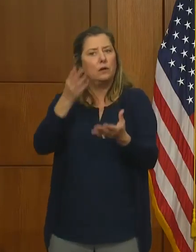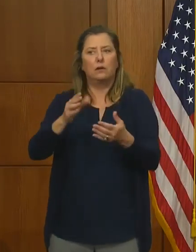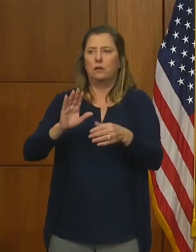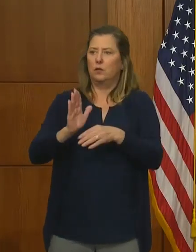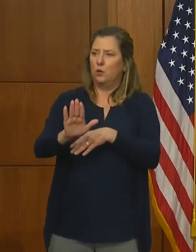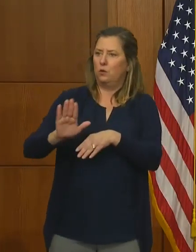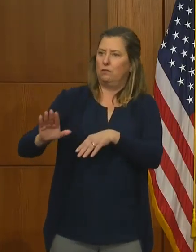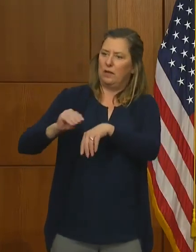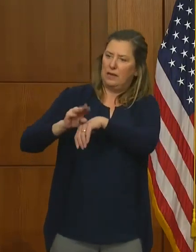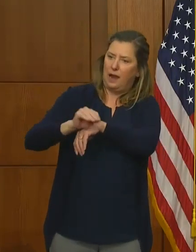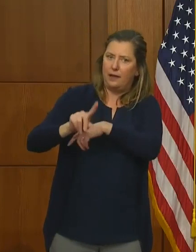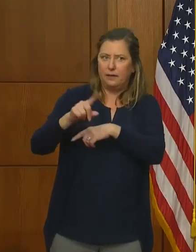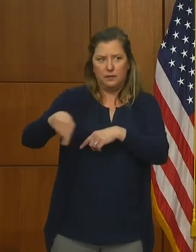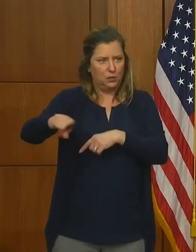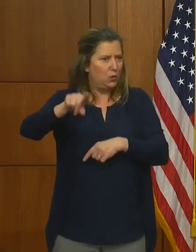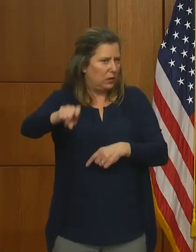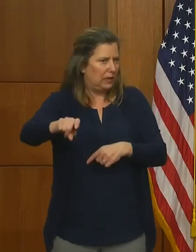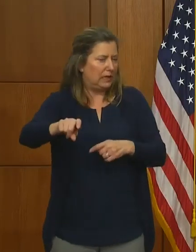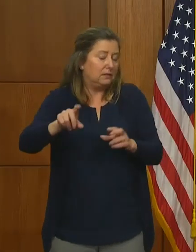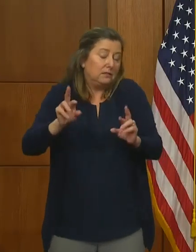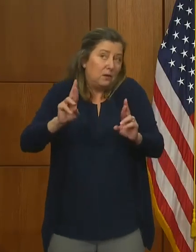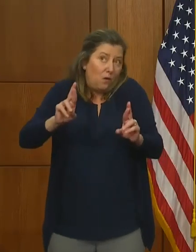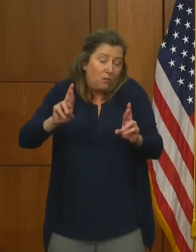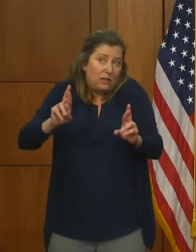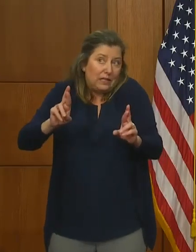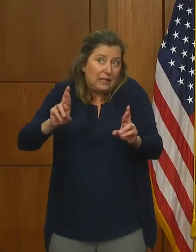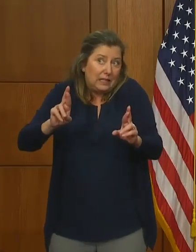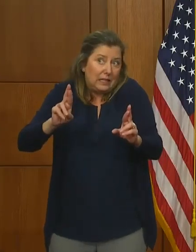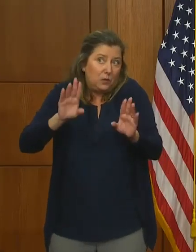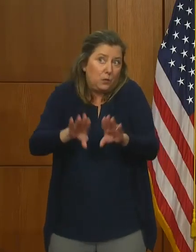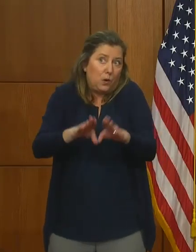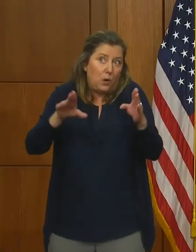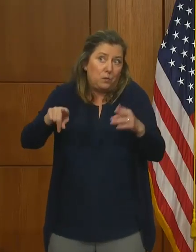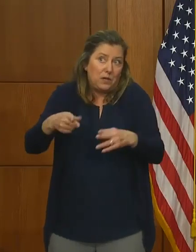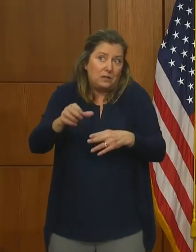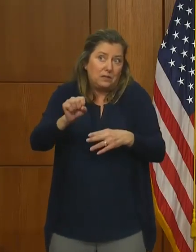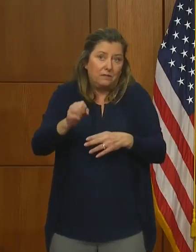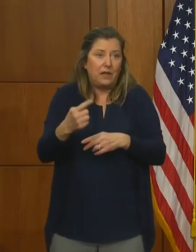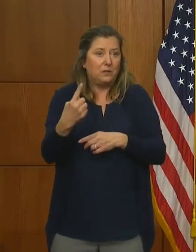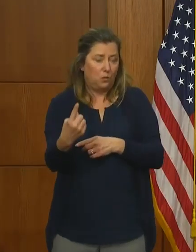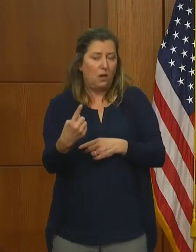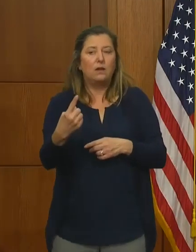THERE ARE TESTING. AND PROVIDE